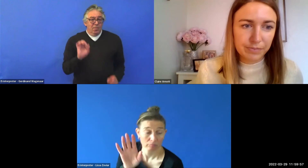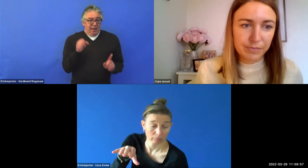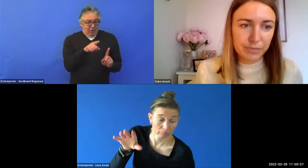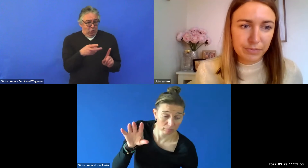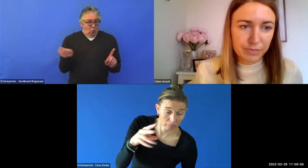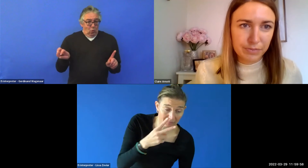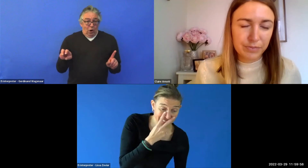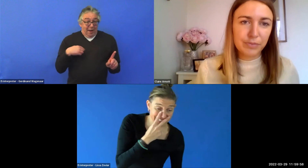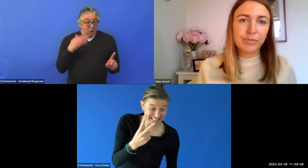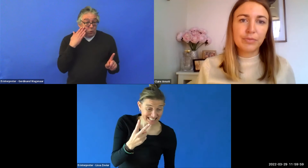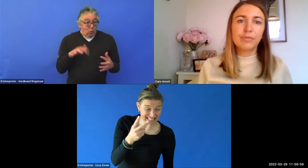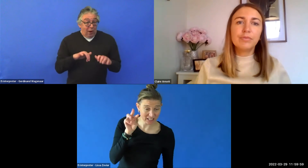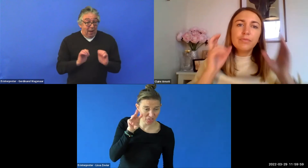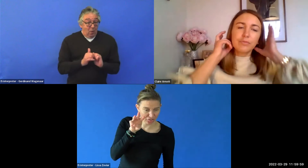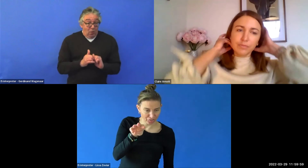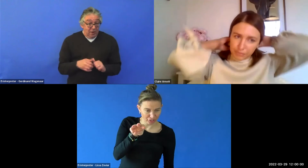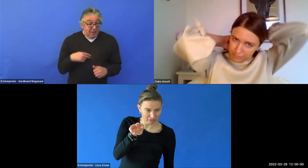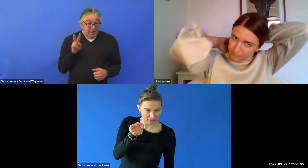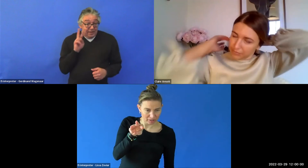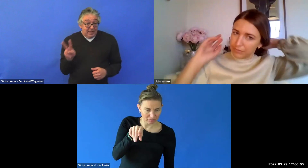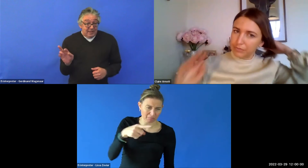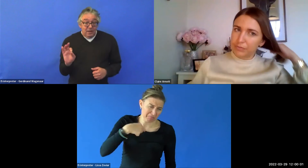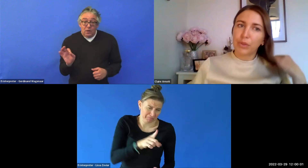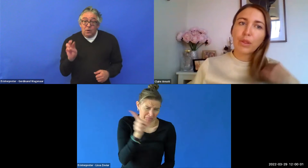People should have a pop-up window